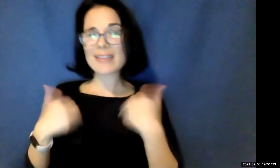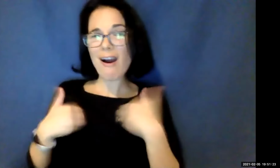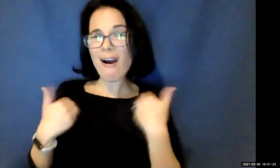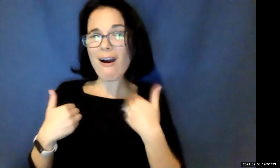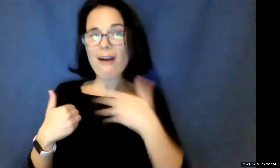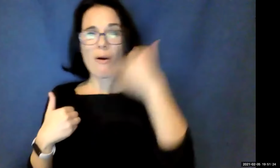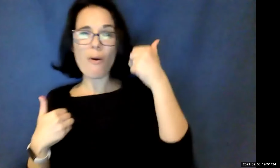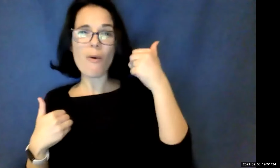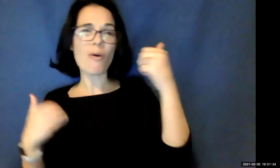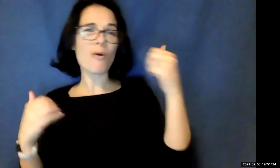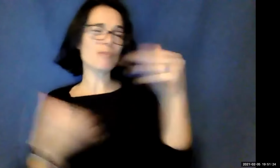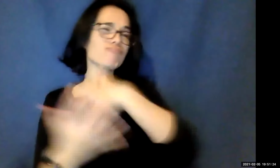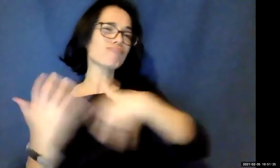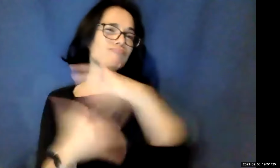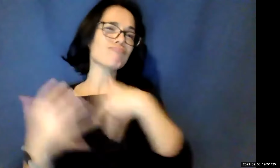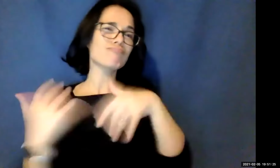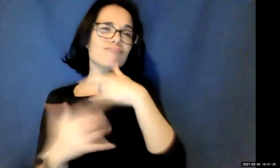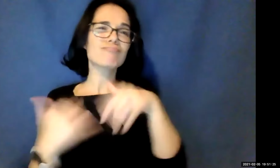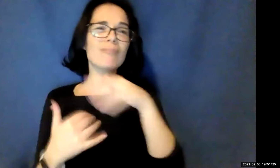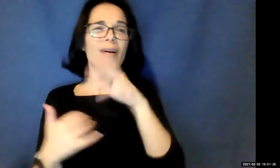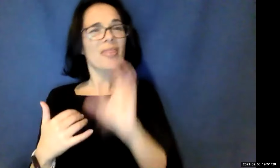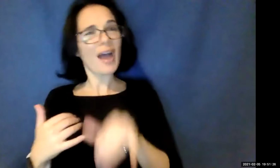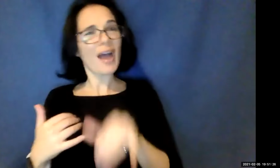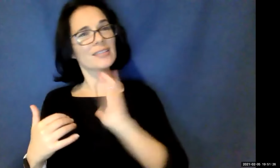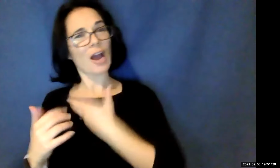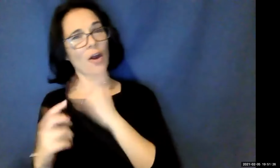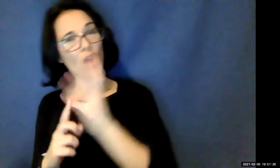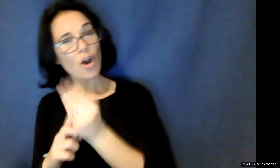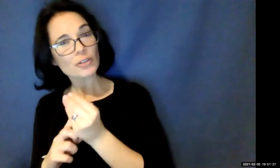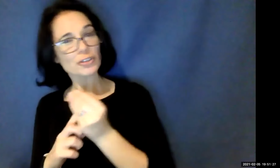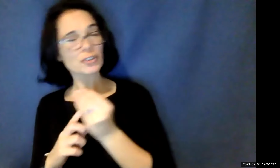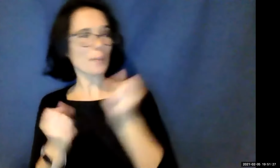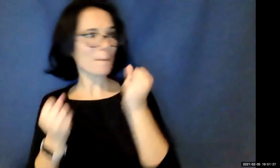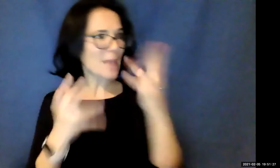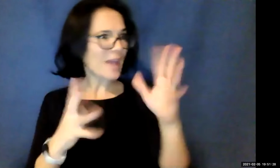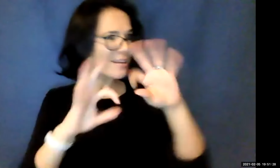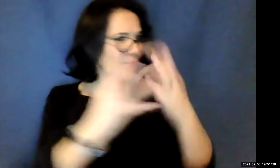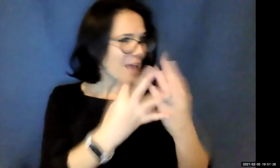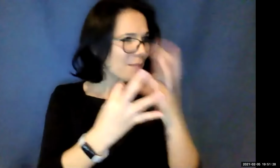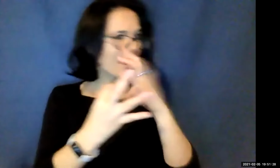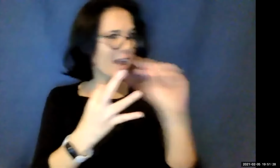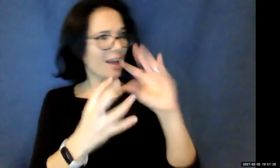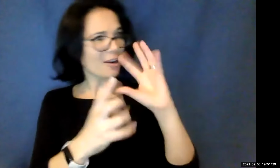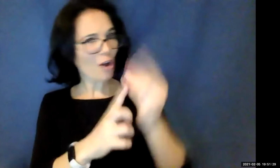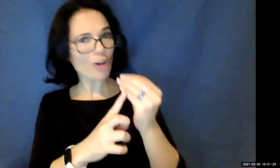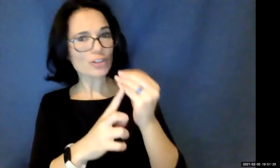And you know, some families and cultures are just by definition more predisposed to the